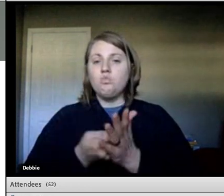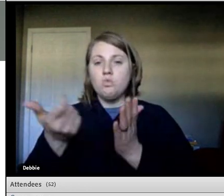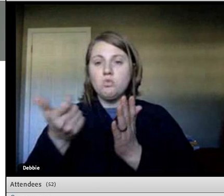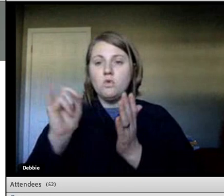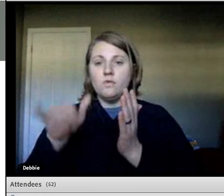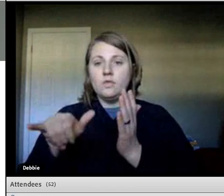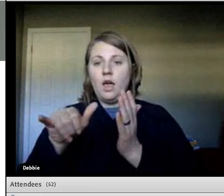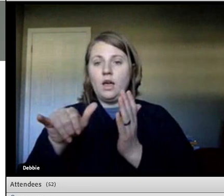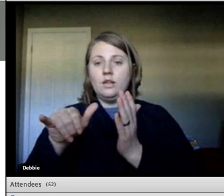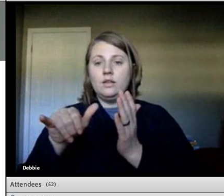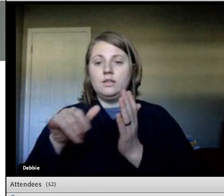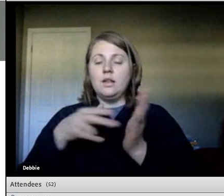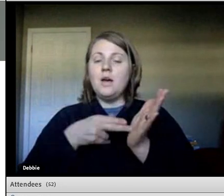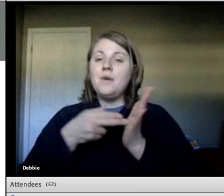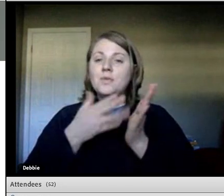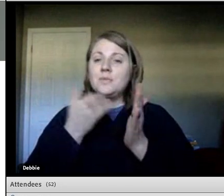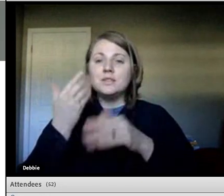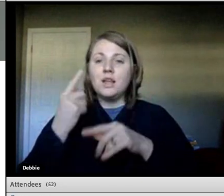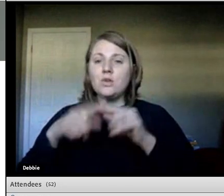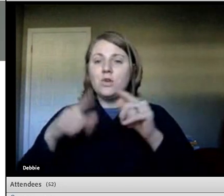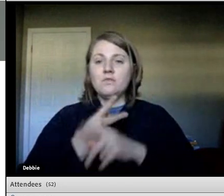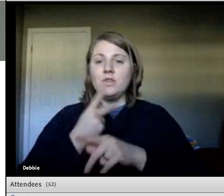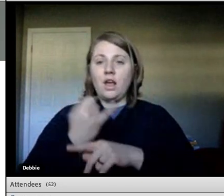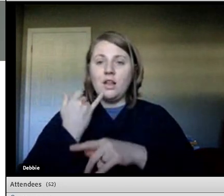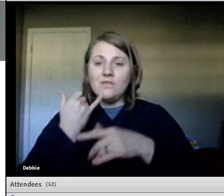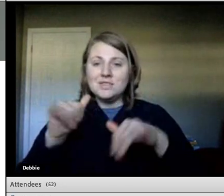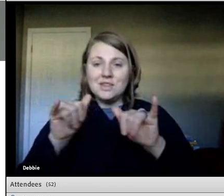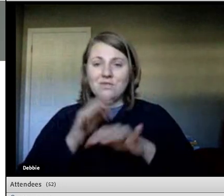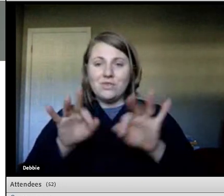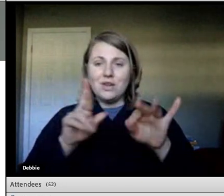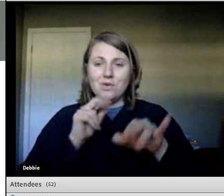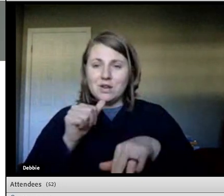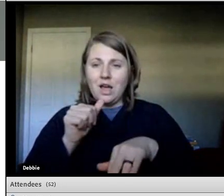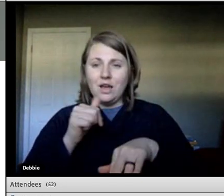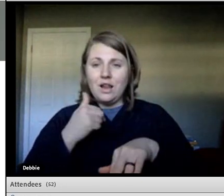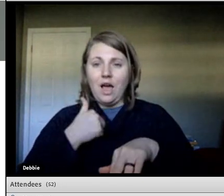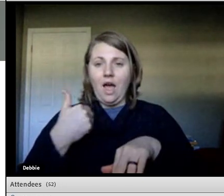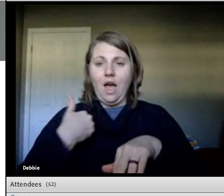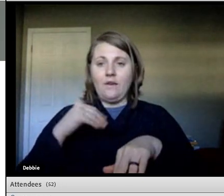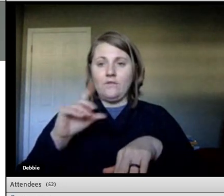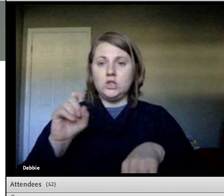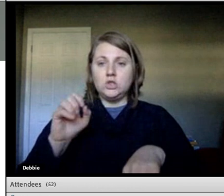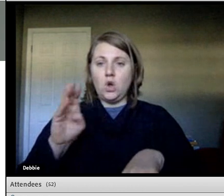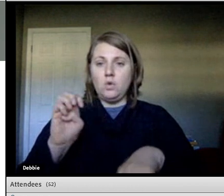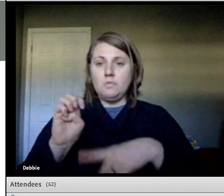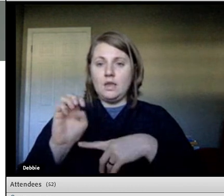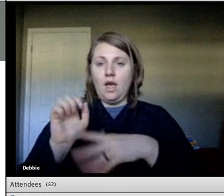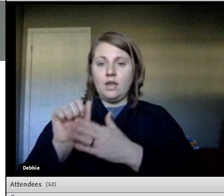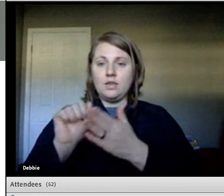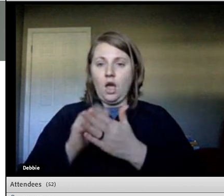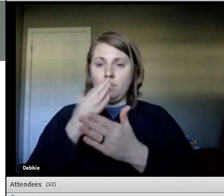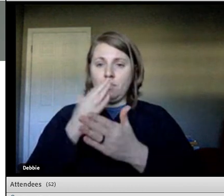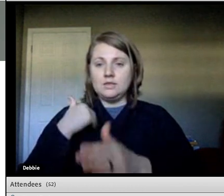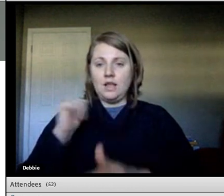Because I have an Adobe account because I have the Adobe Suite, I could not get Adobe to let me try it for free.